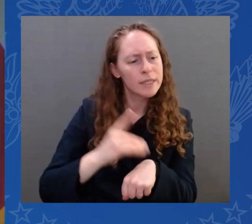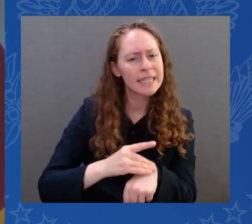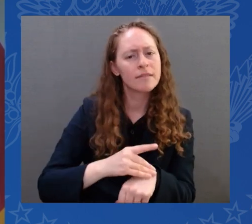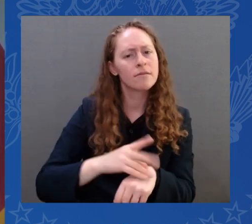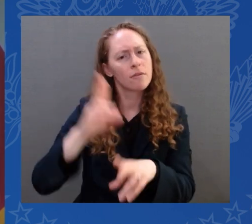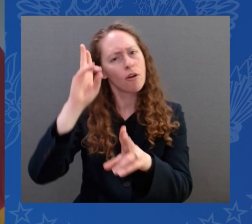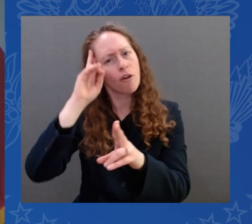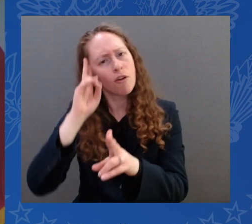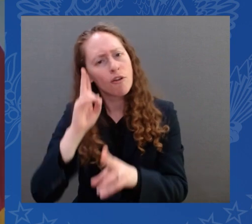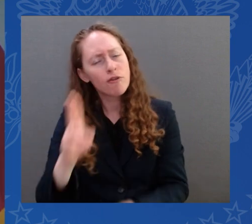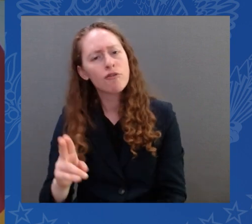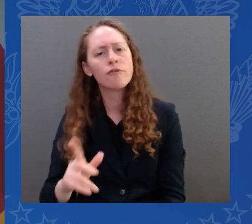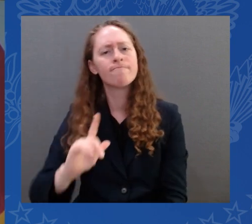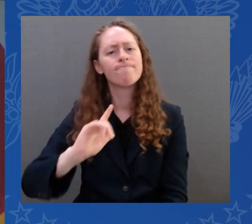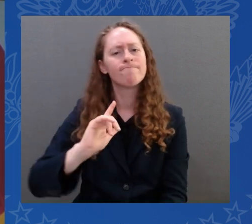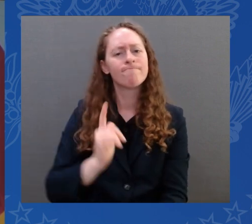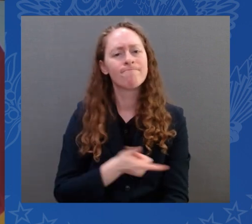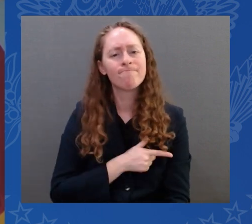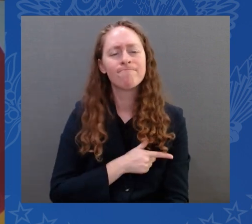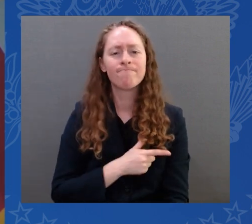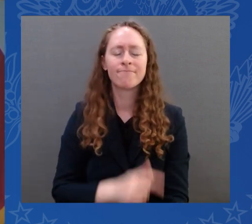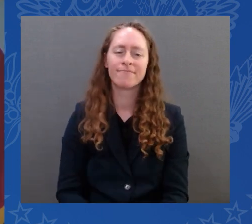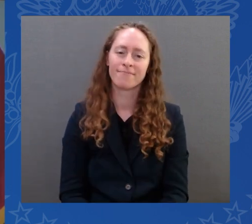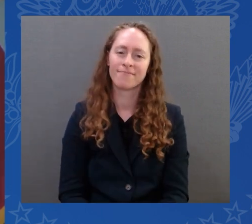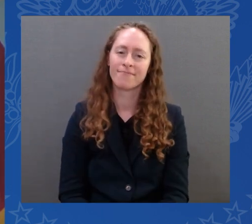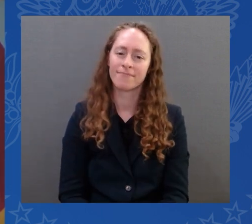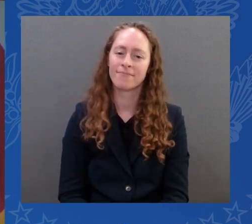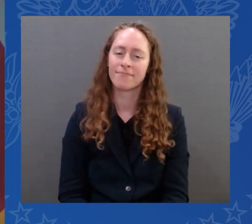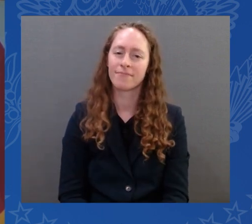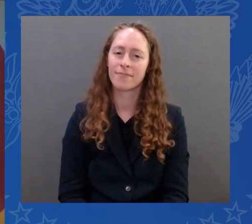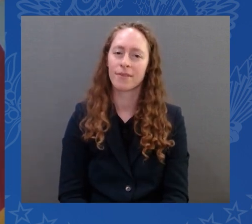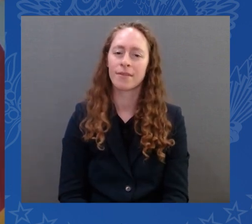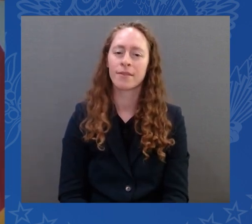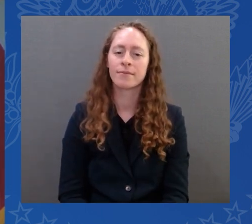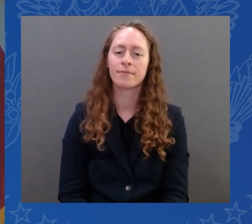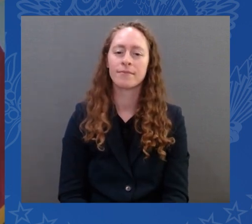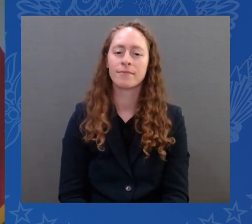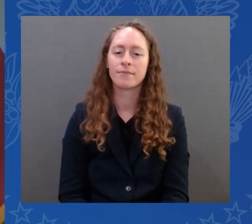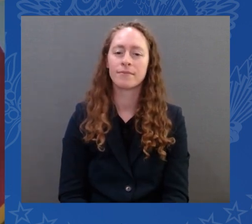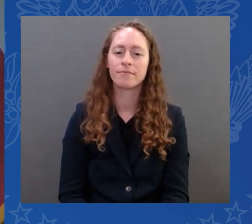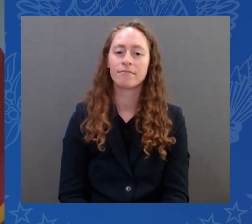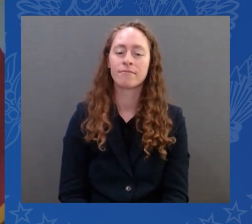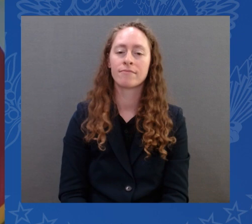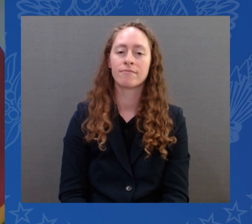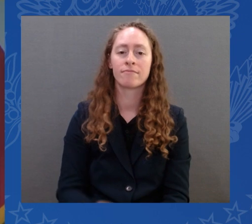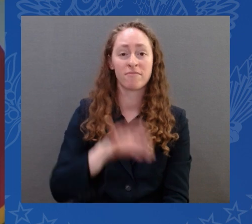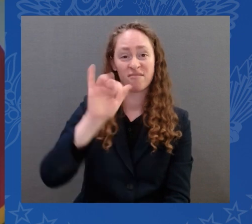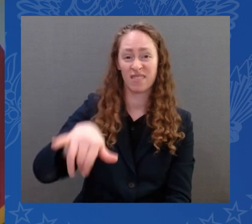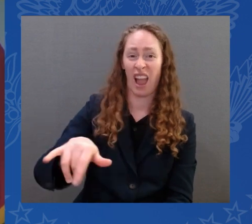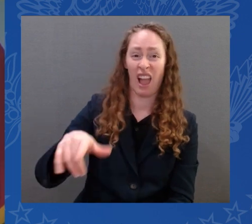He kept that code throughout his years as a prisoner of war, all the time he served in the United States Congress.